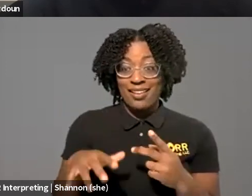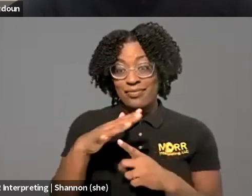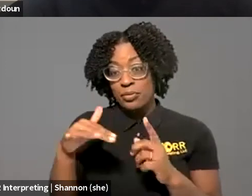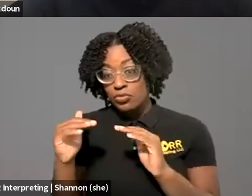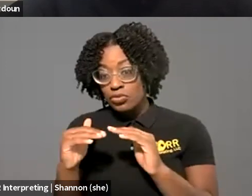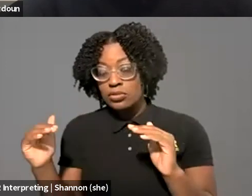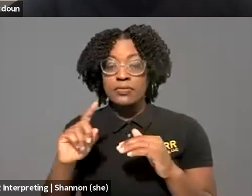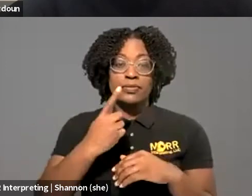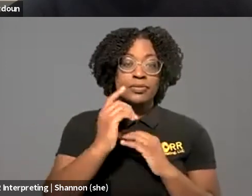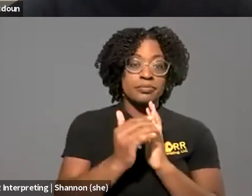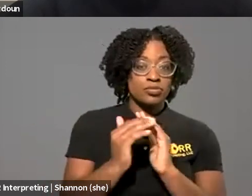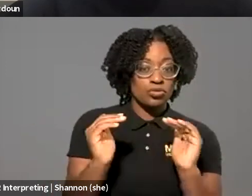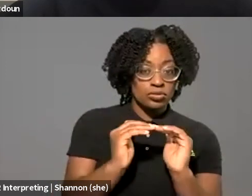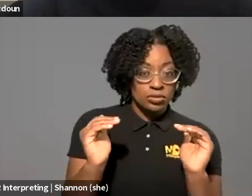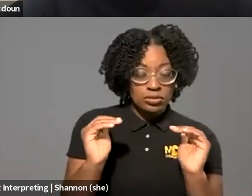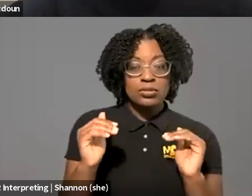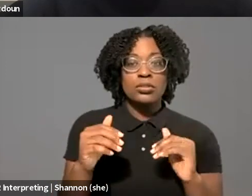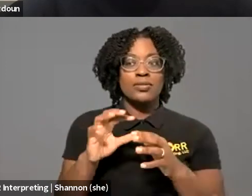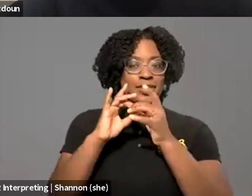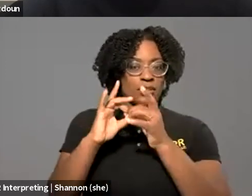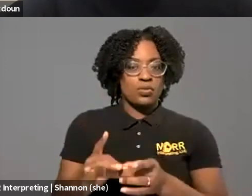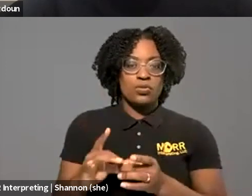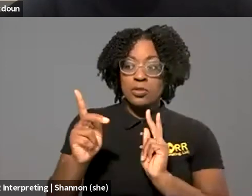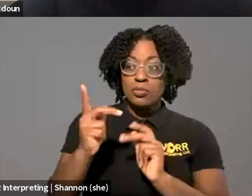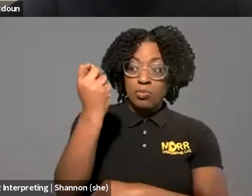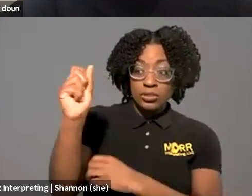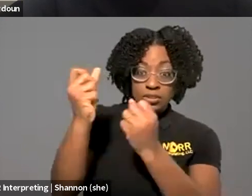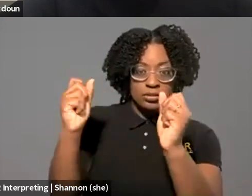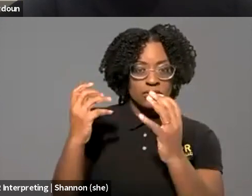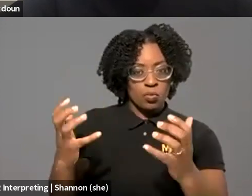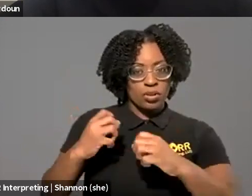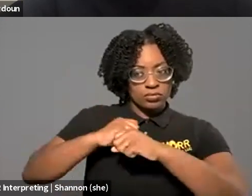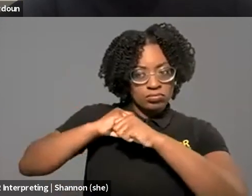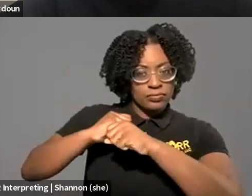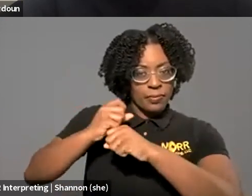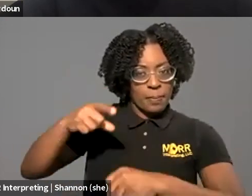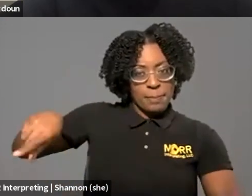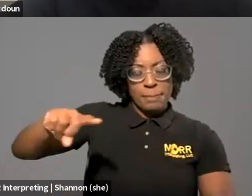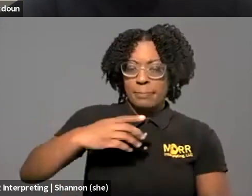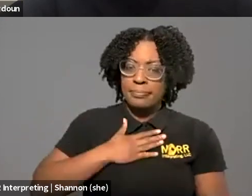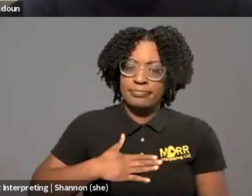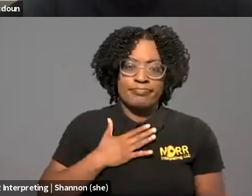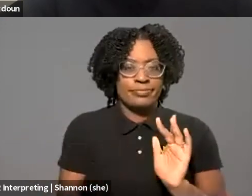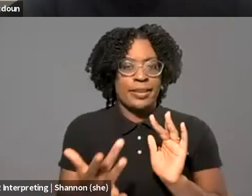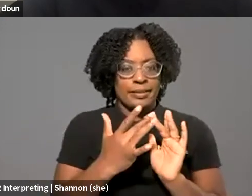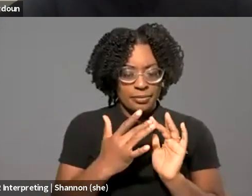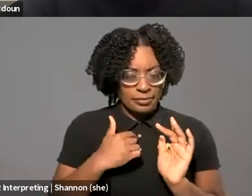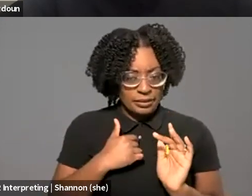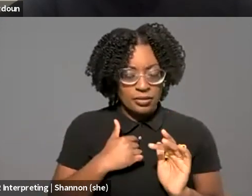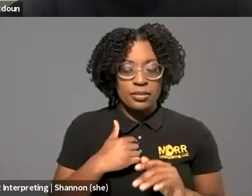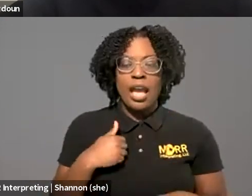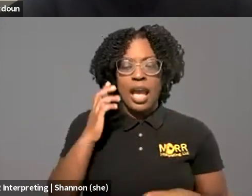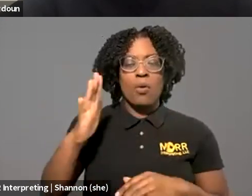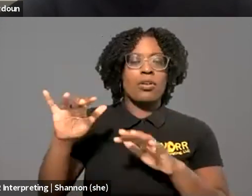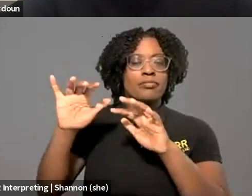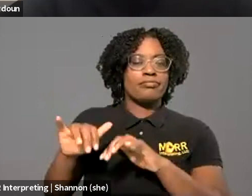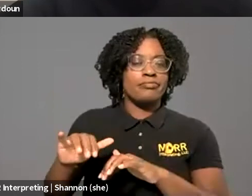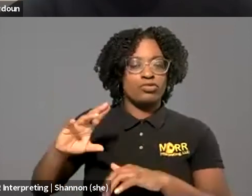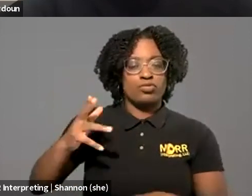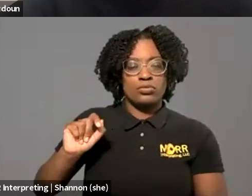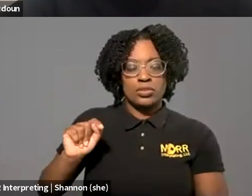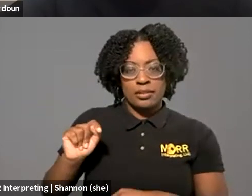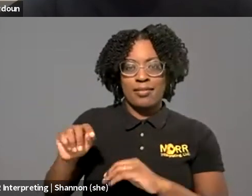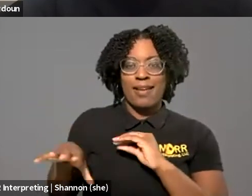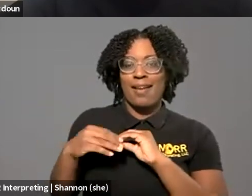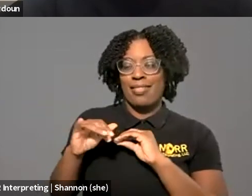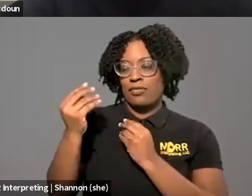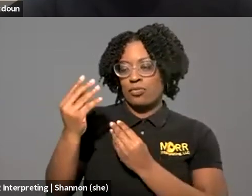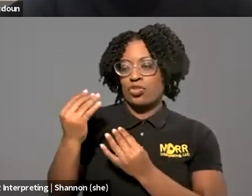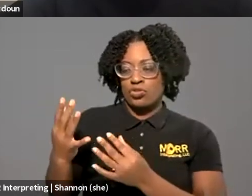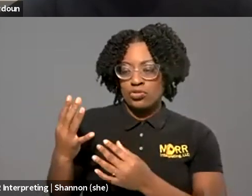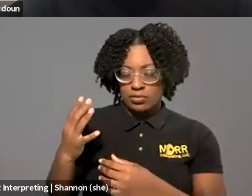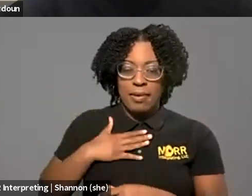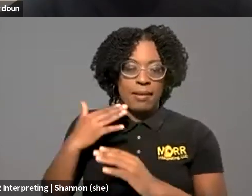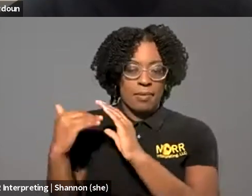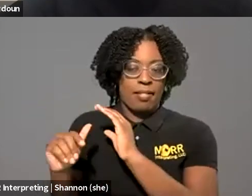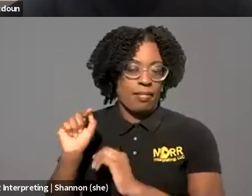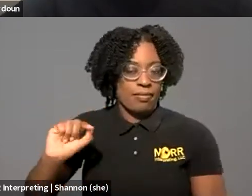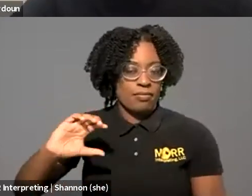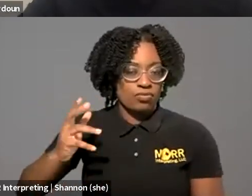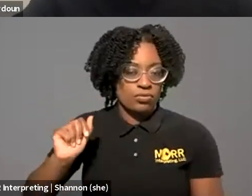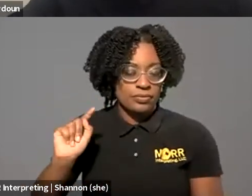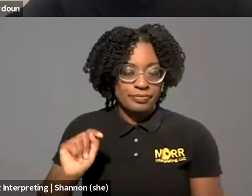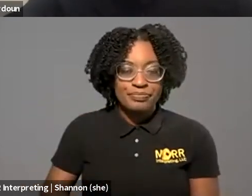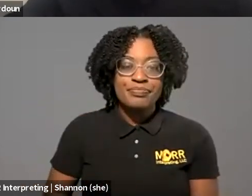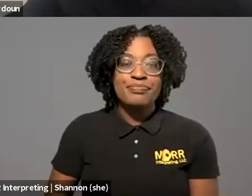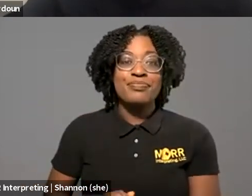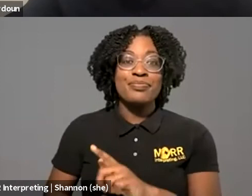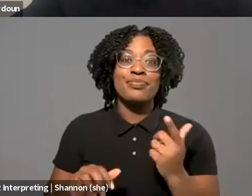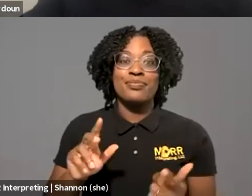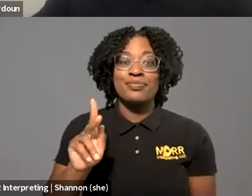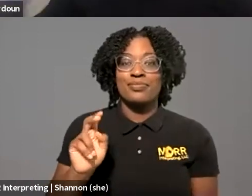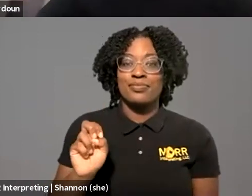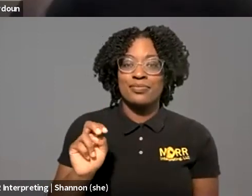Awesome. Thank you. And one more time, I'll close by saying we're recruiting for our current IfRFA cohort. If you want to have -- Justin, I think that just went to panelists. If you want to have more conversations like this one, be part of sort of thinking about what the sort of cutting-edge future of this work looks like and answer some of the hard questions that people posed in chat,